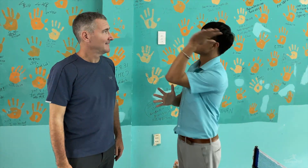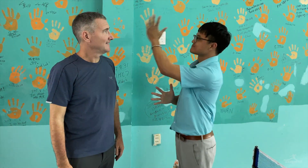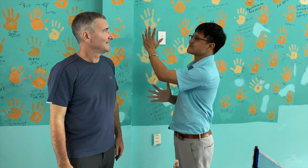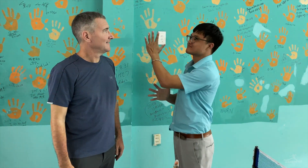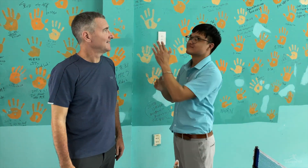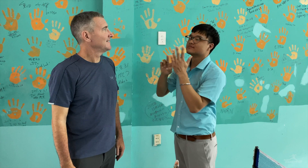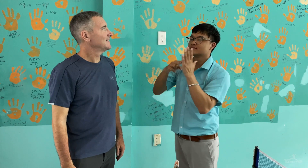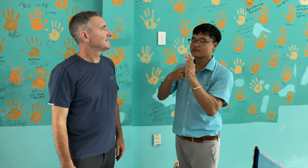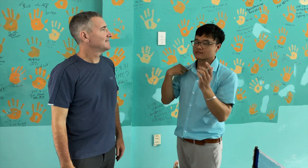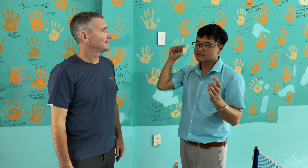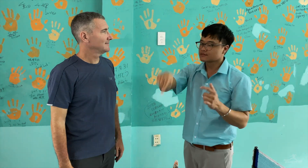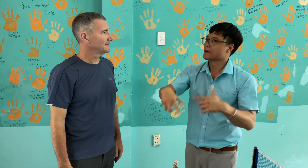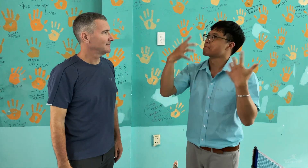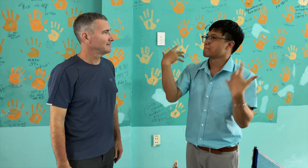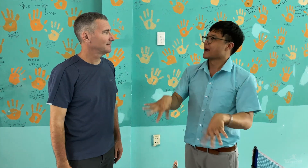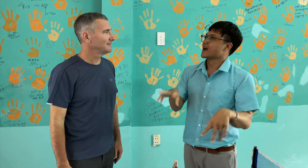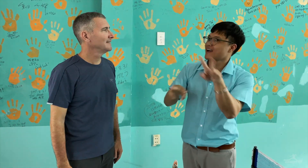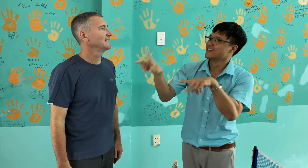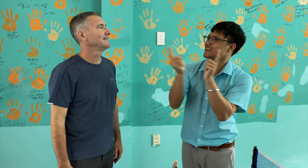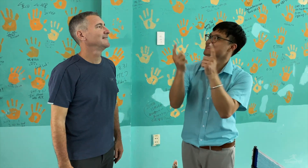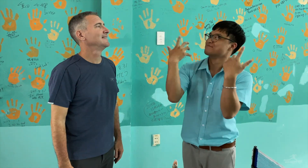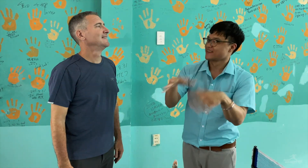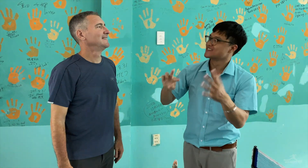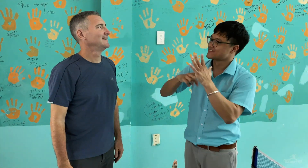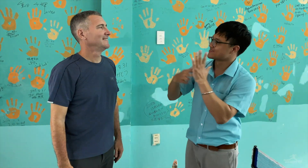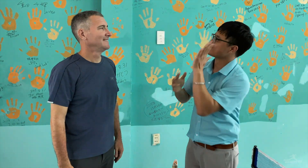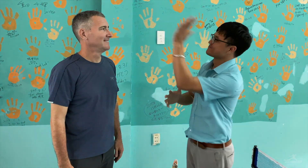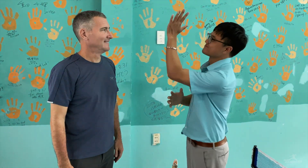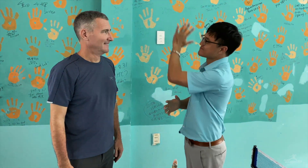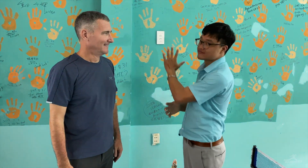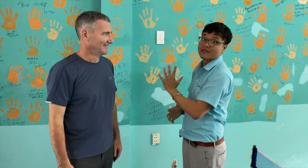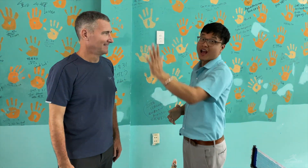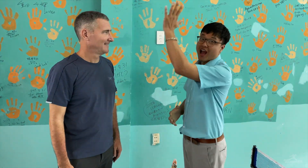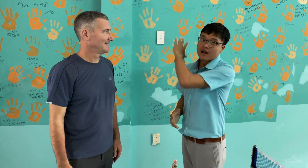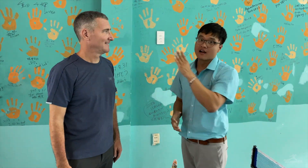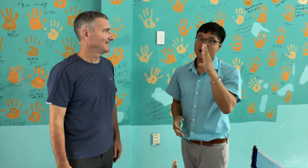After their visit, they put their painted hand on the wall to show that they've come here and met everyone.